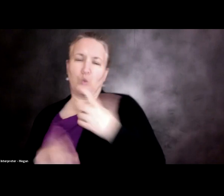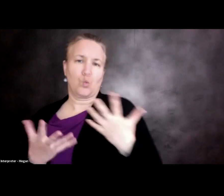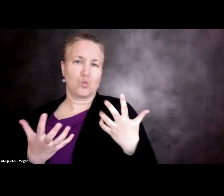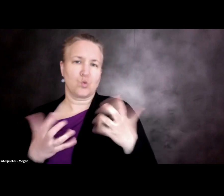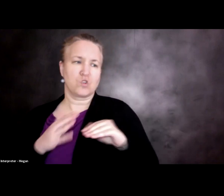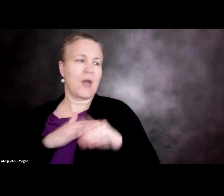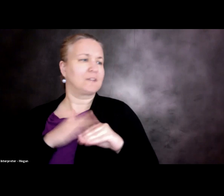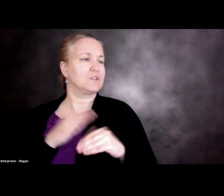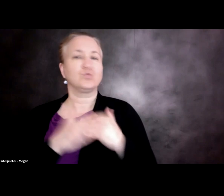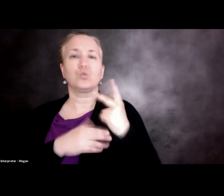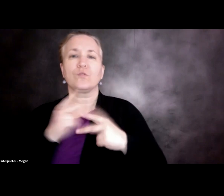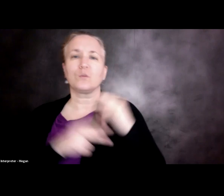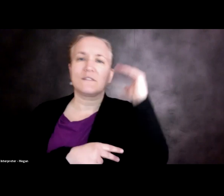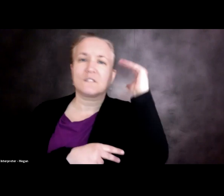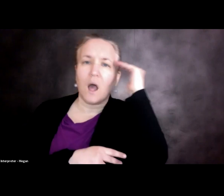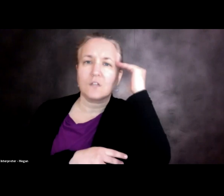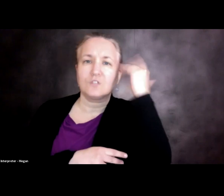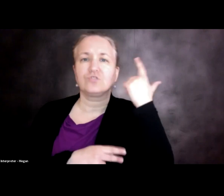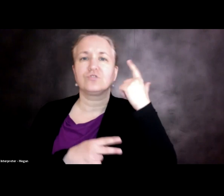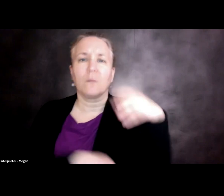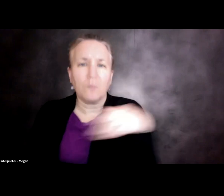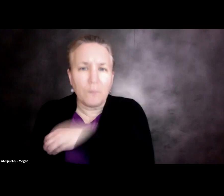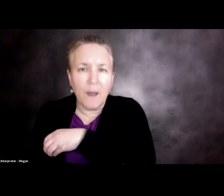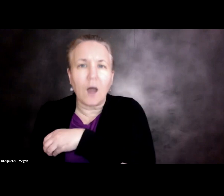new forms of knowledge, power, and authority.